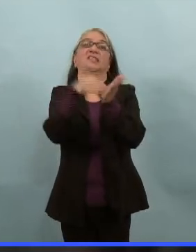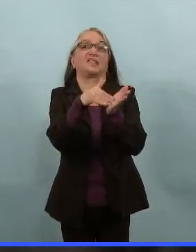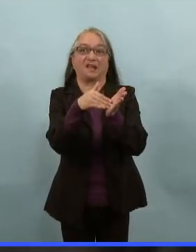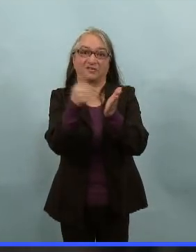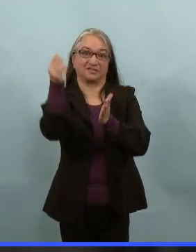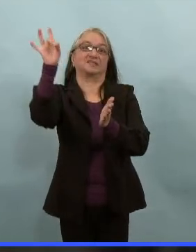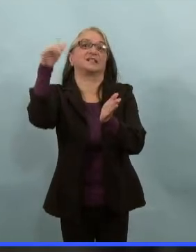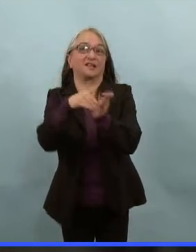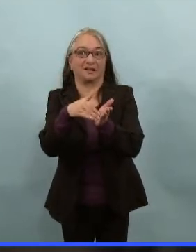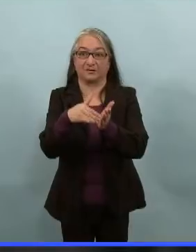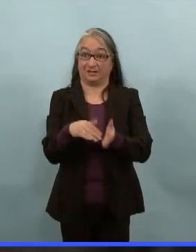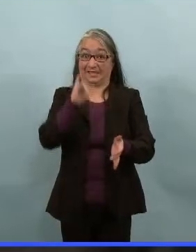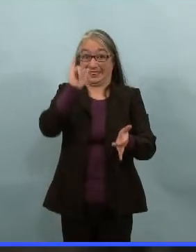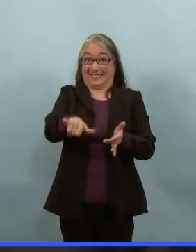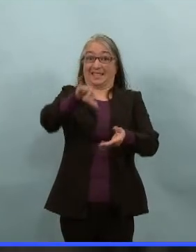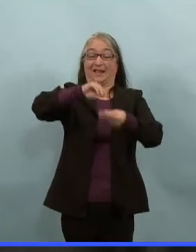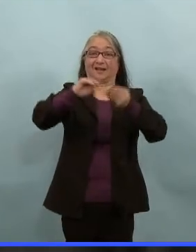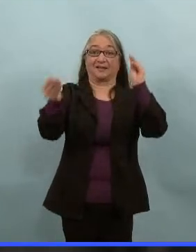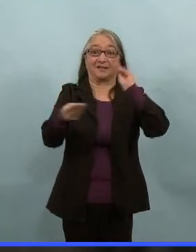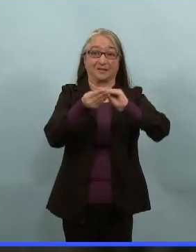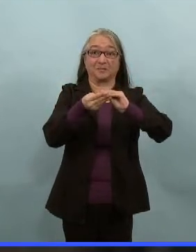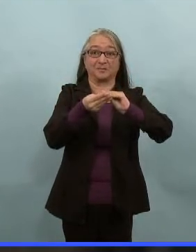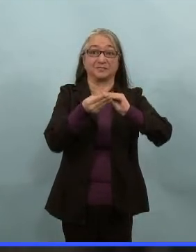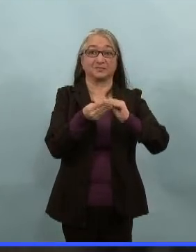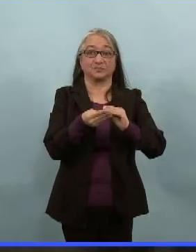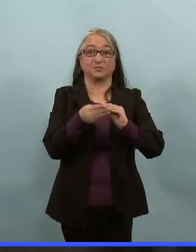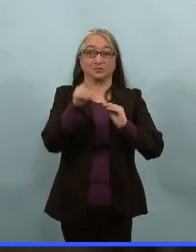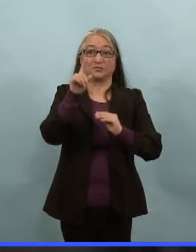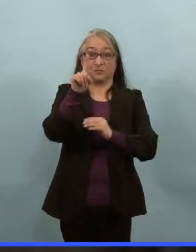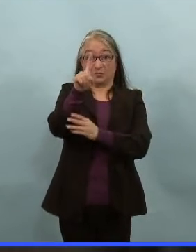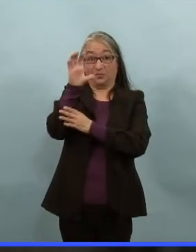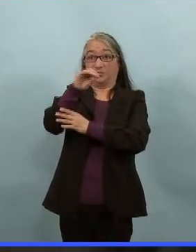and that's an estimate based on how infectious this is and what we were missing we knew what